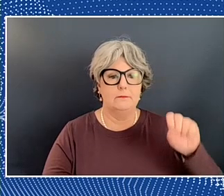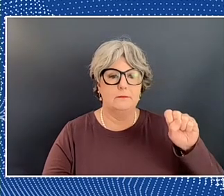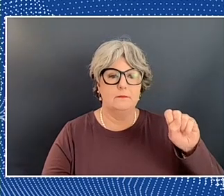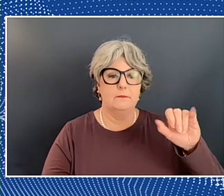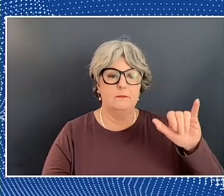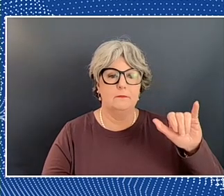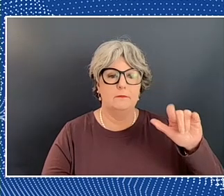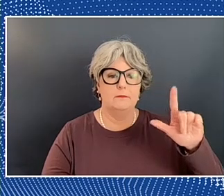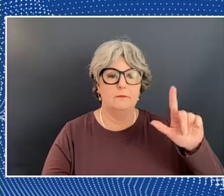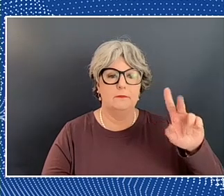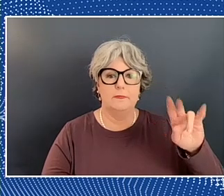please?